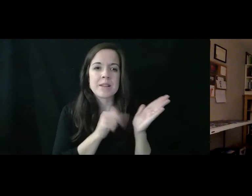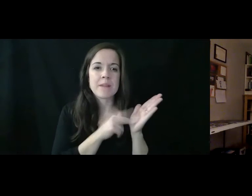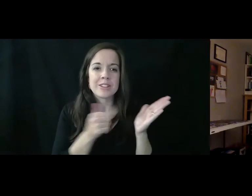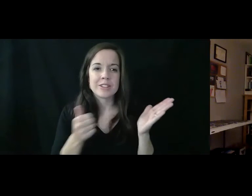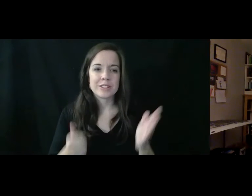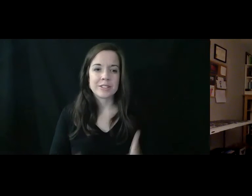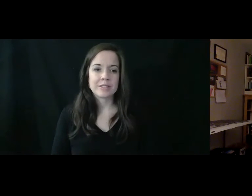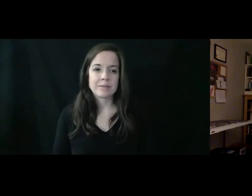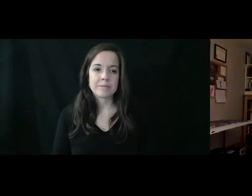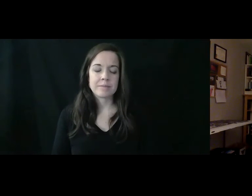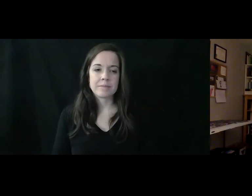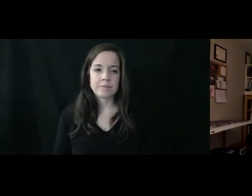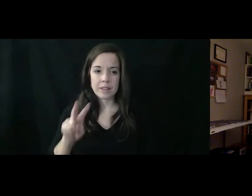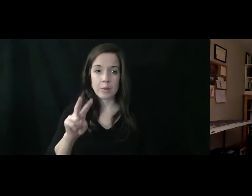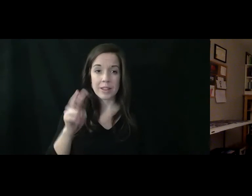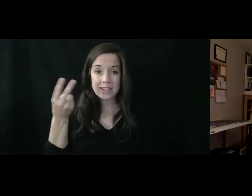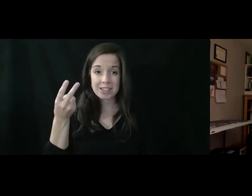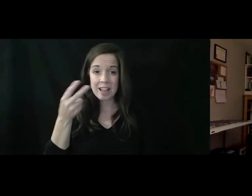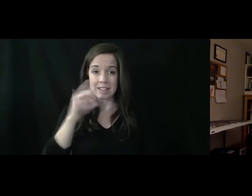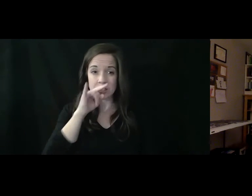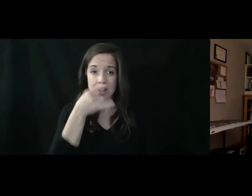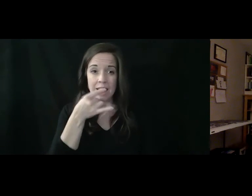When the second child dies before he is born,